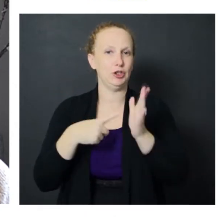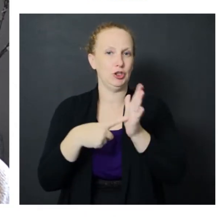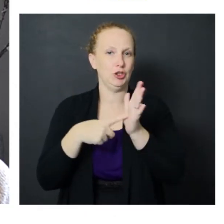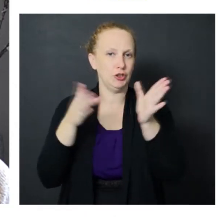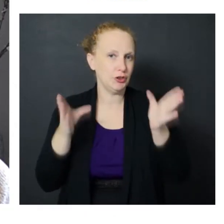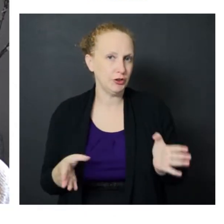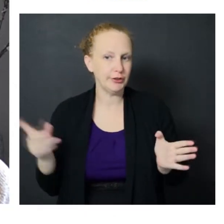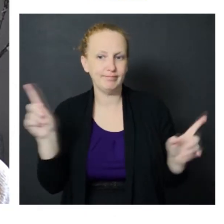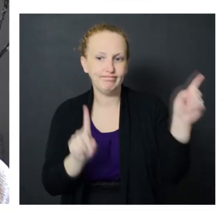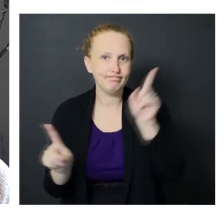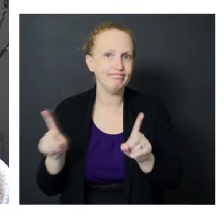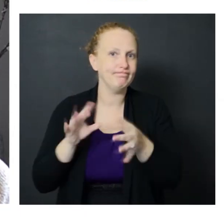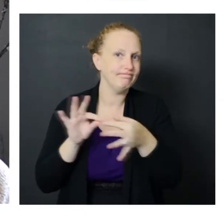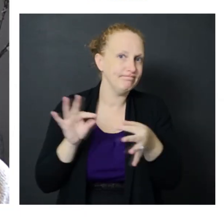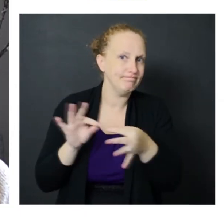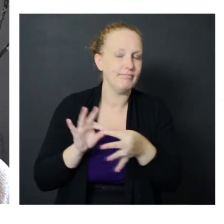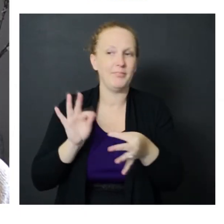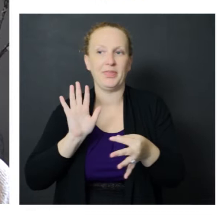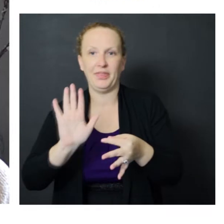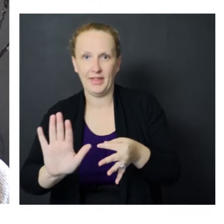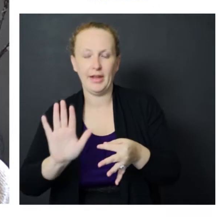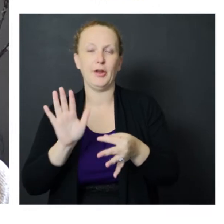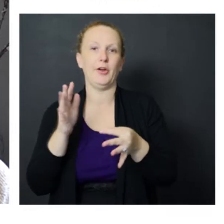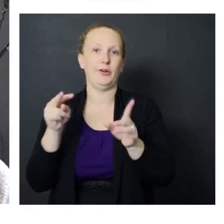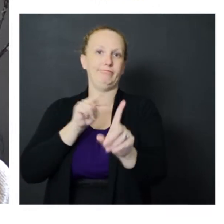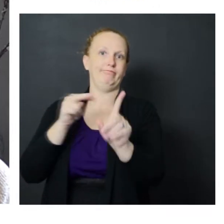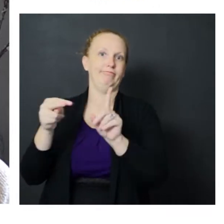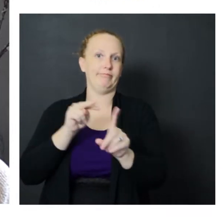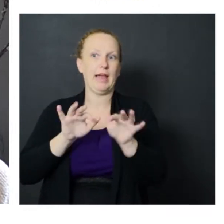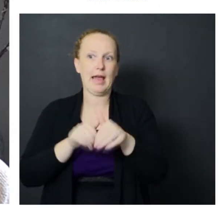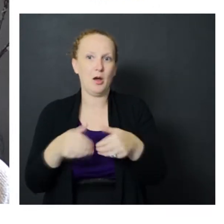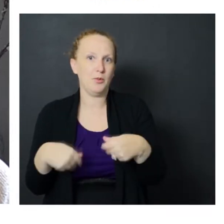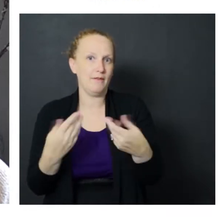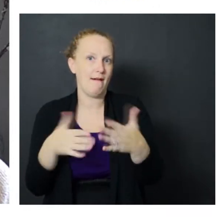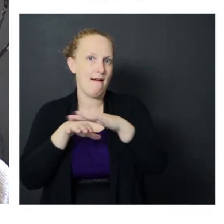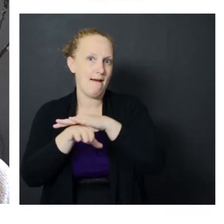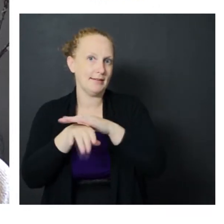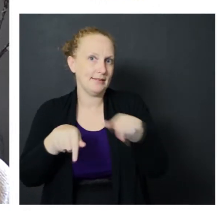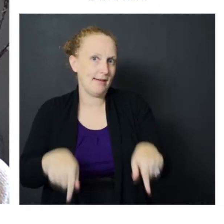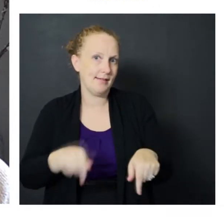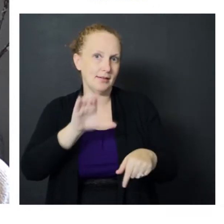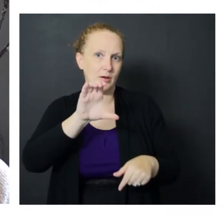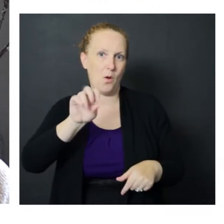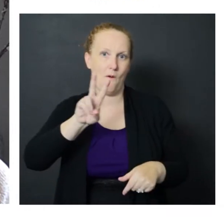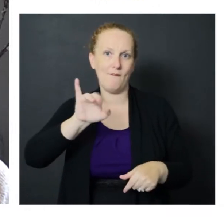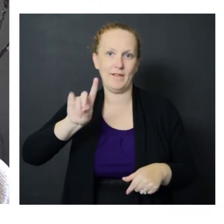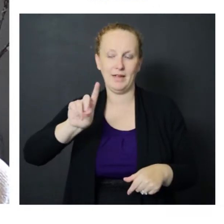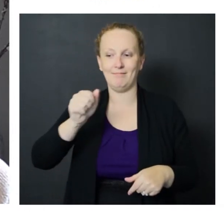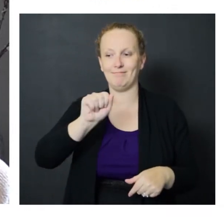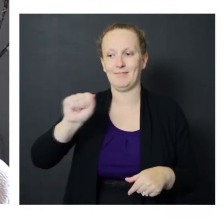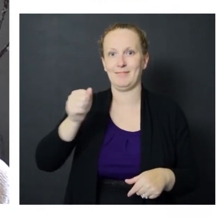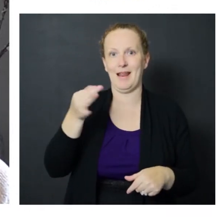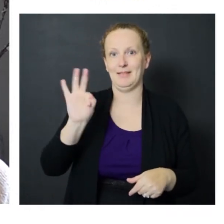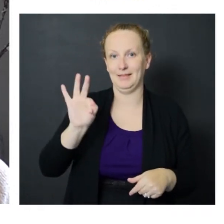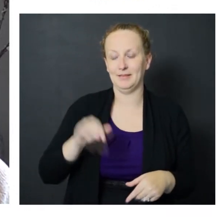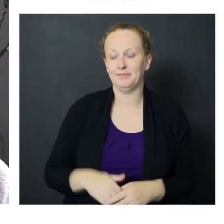remote interpreting and, um, COVID-19 resources, and one of the things that we were